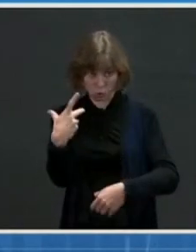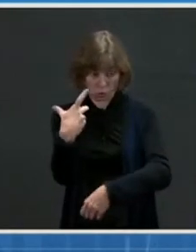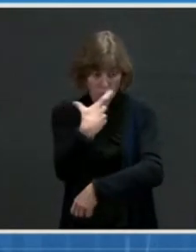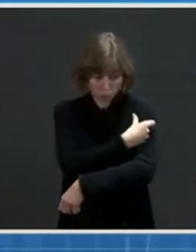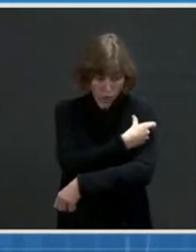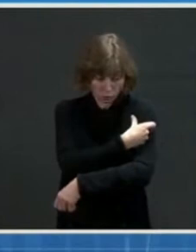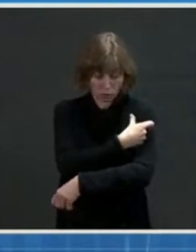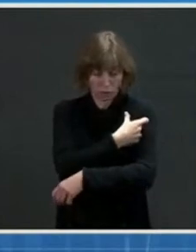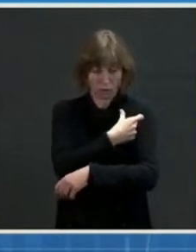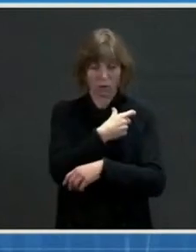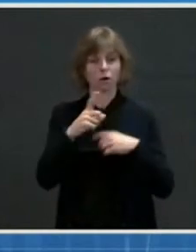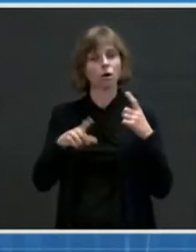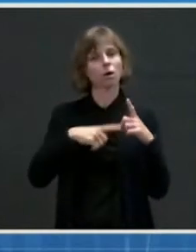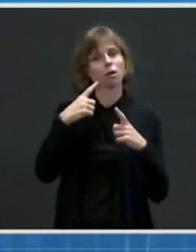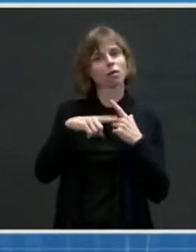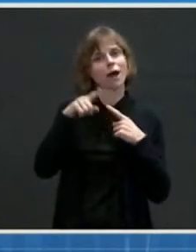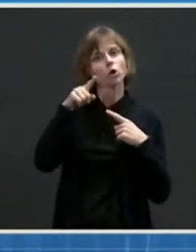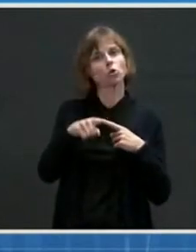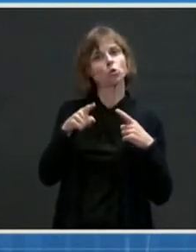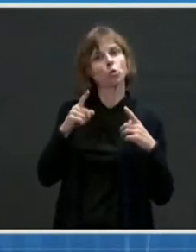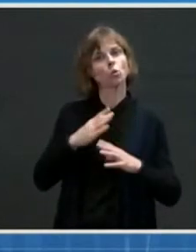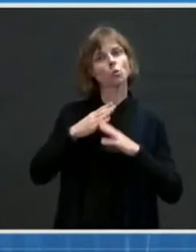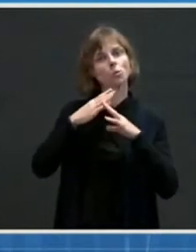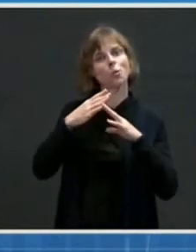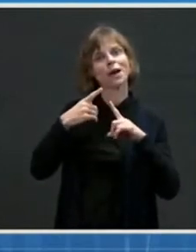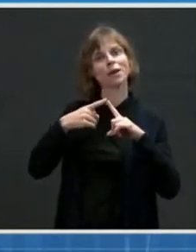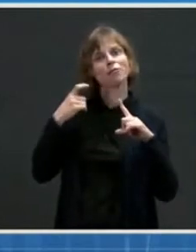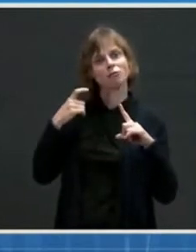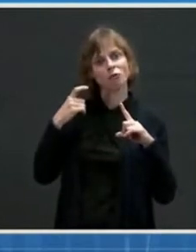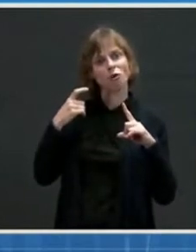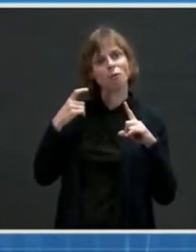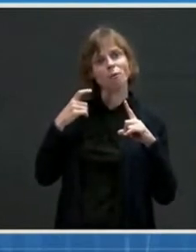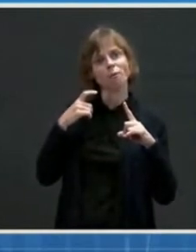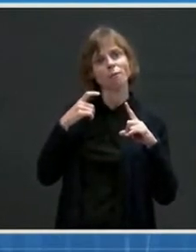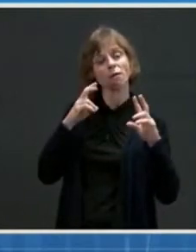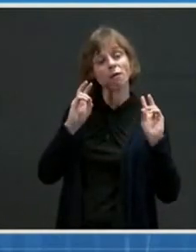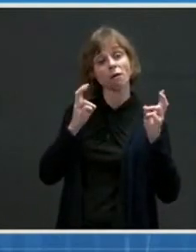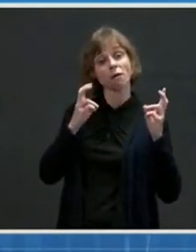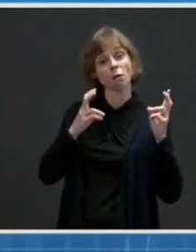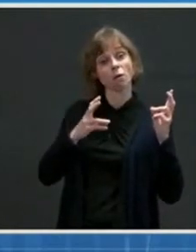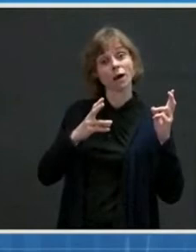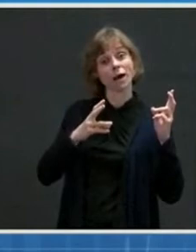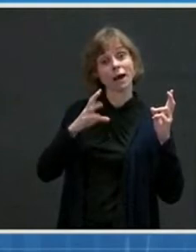VACCINATED AND YOU MIGHT BE PROTECTED FROM CLINICAL